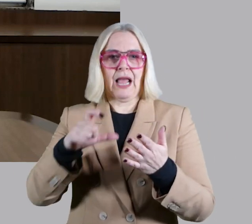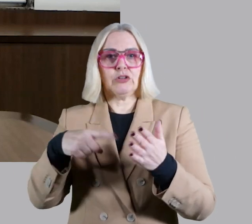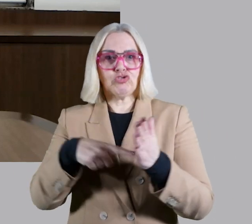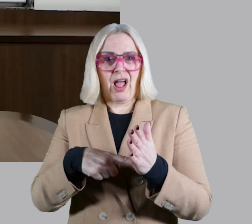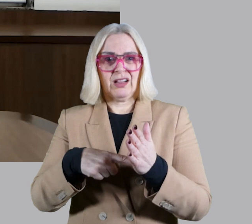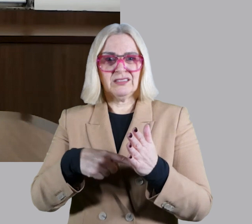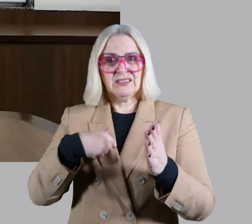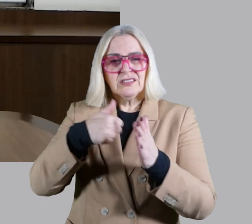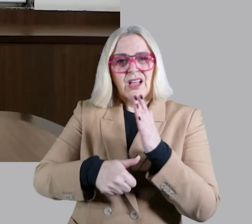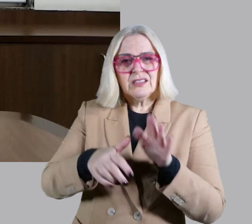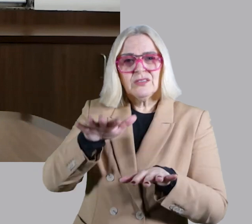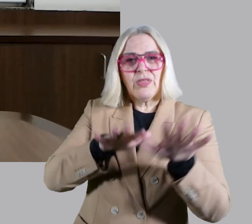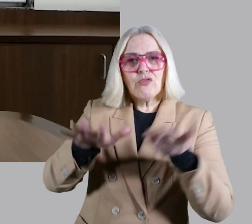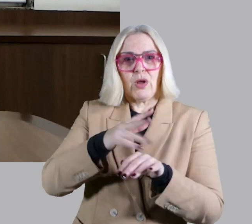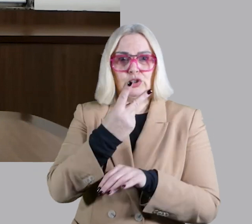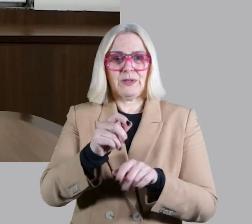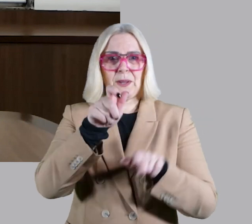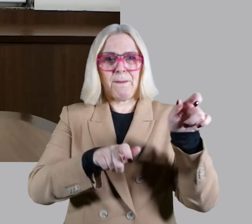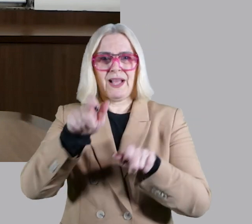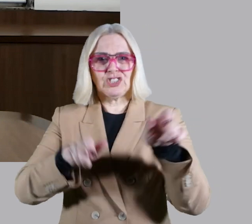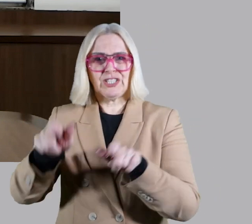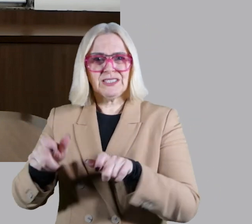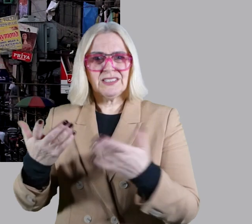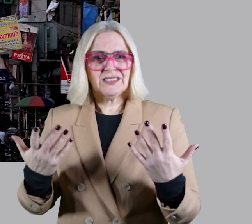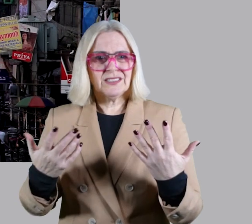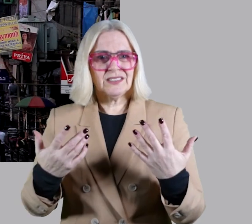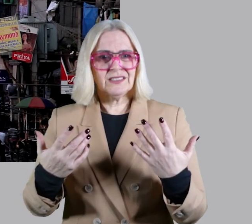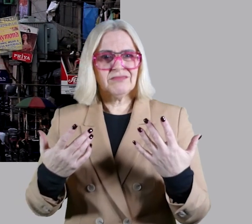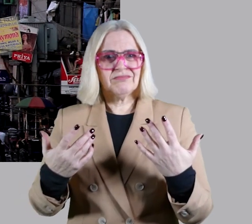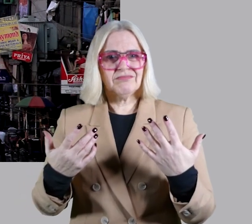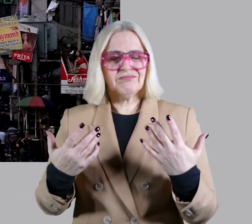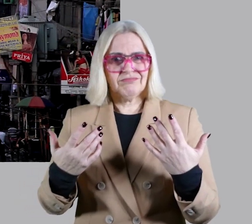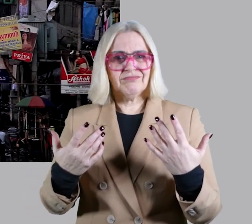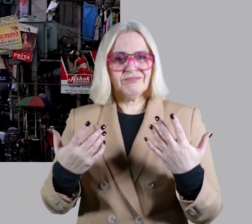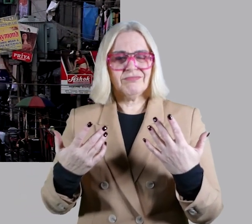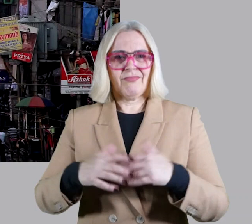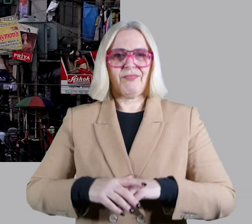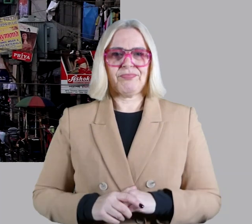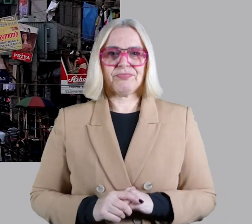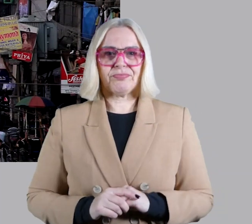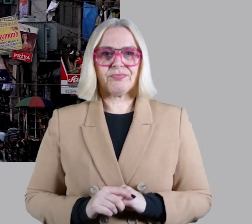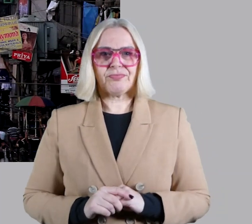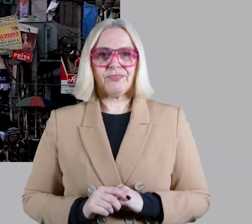except hematopoietic stem cell trials. I started with around 20 patients.